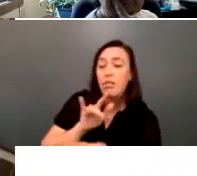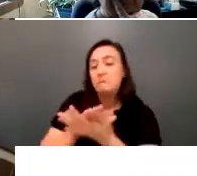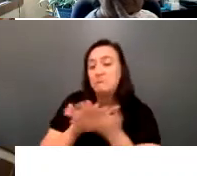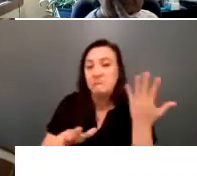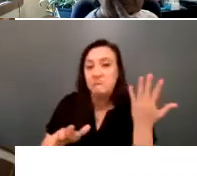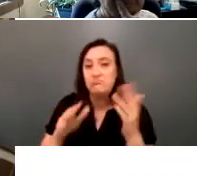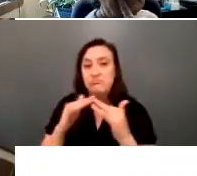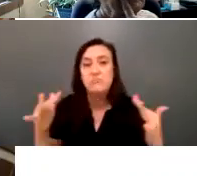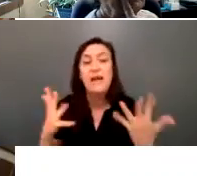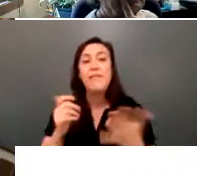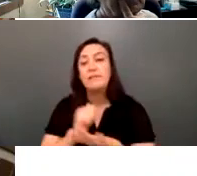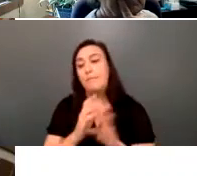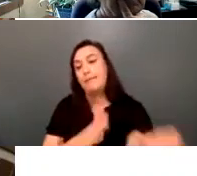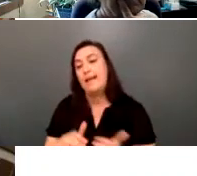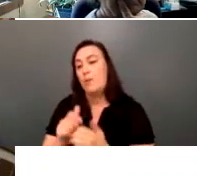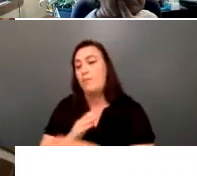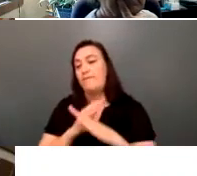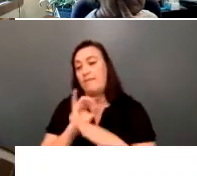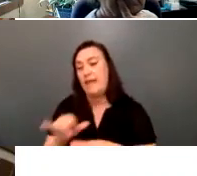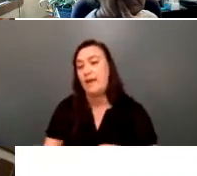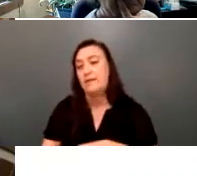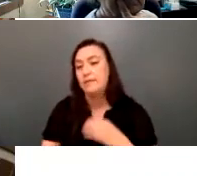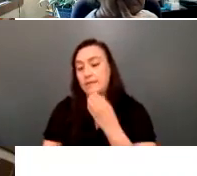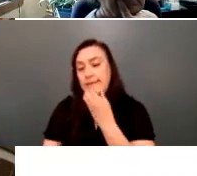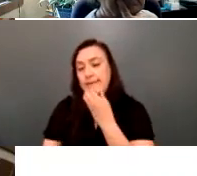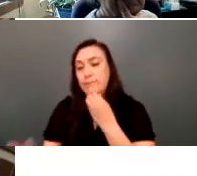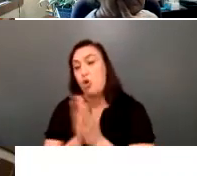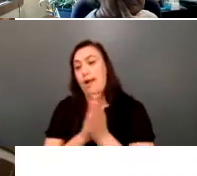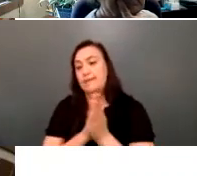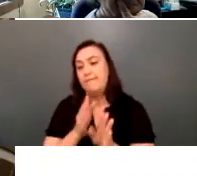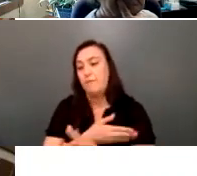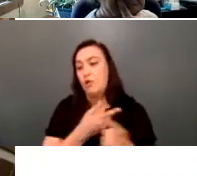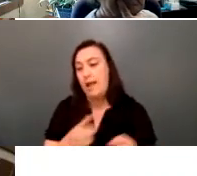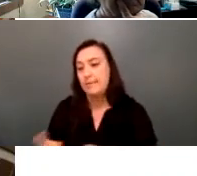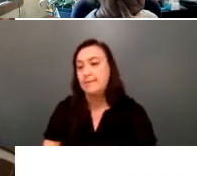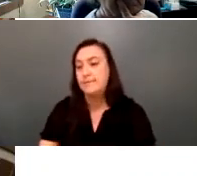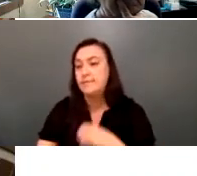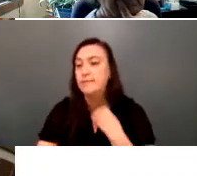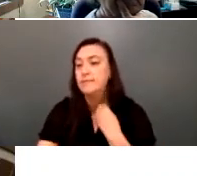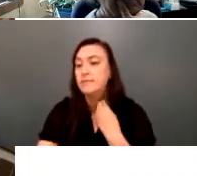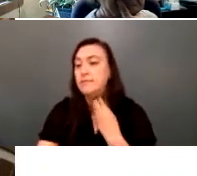How do we prevent that? How do we? How we proactive to prevent those things from happening?